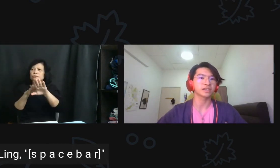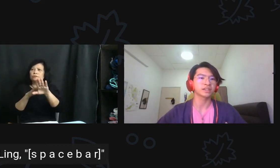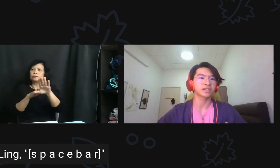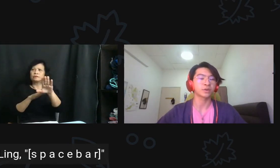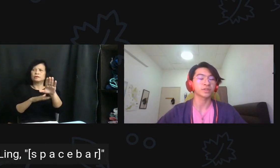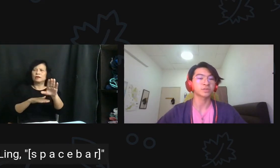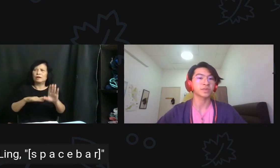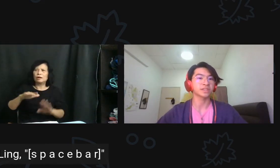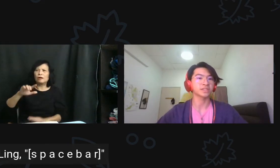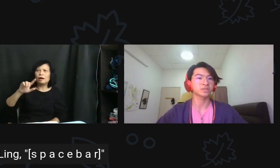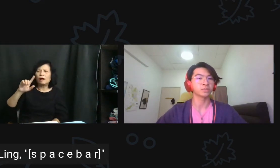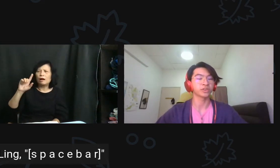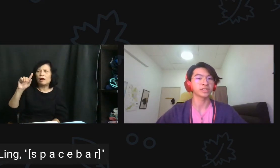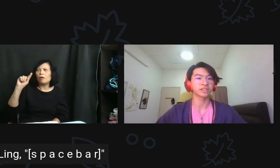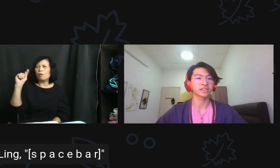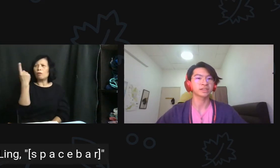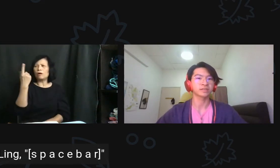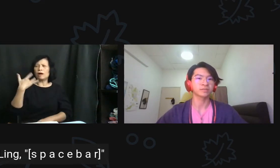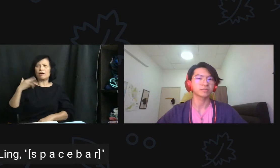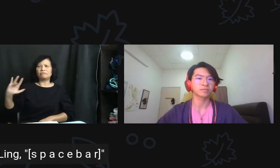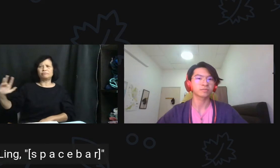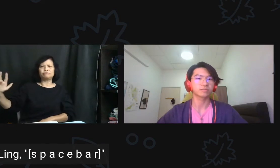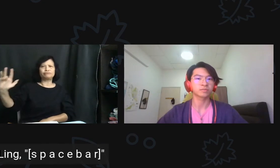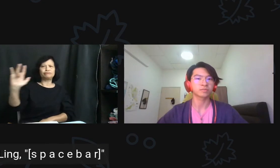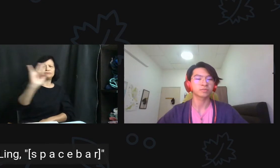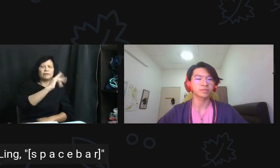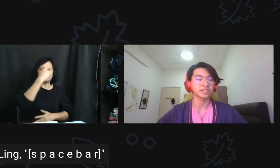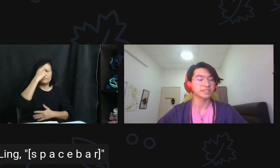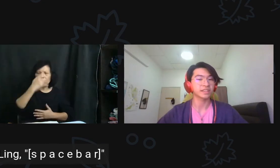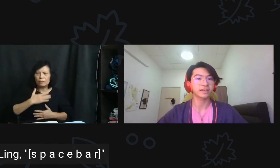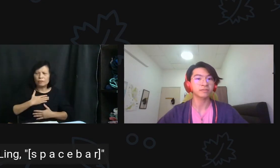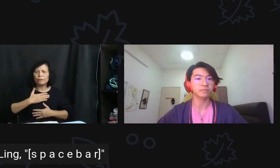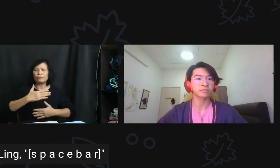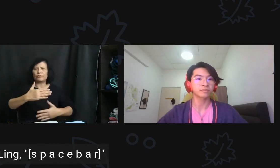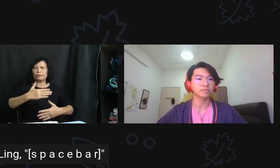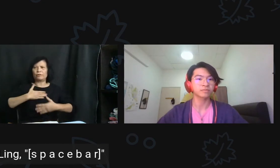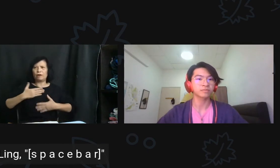there was space to breathe― is there?